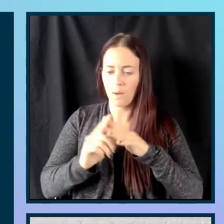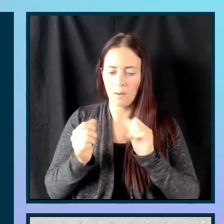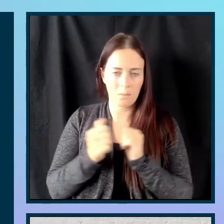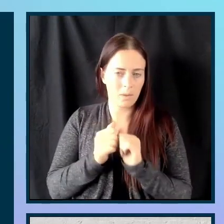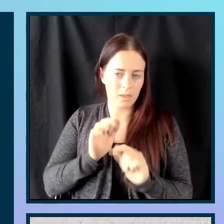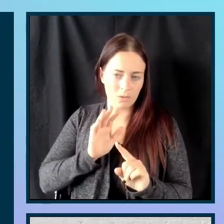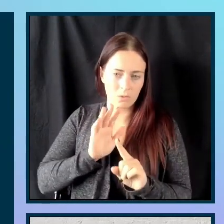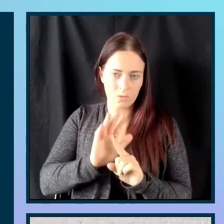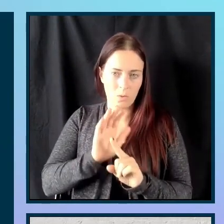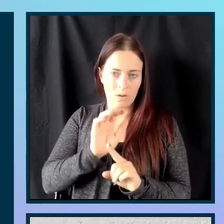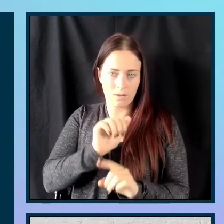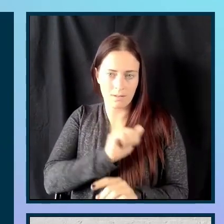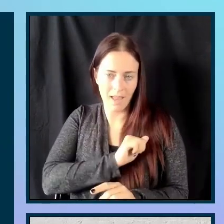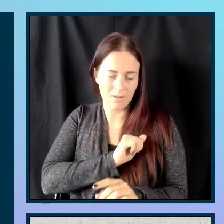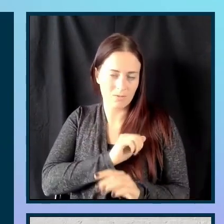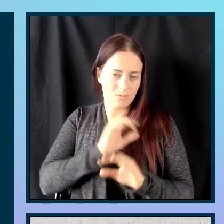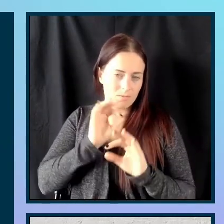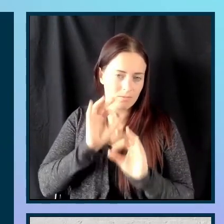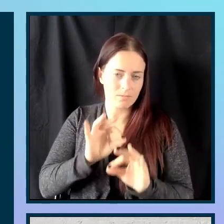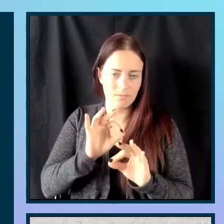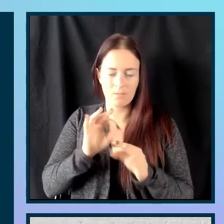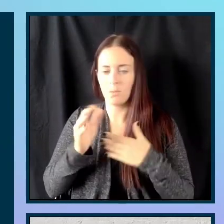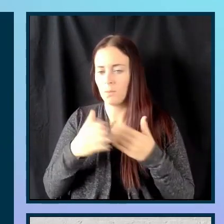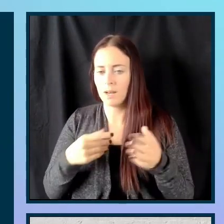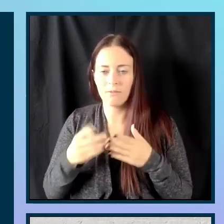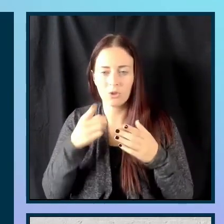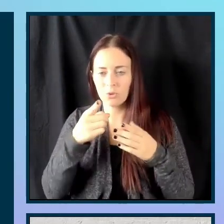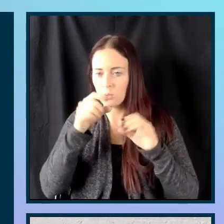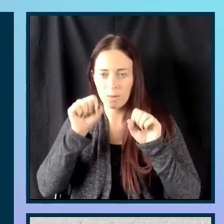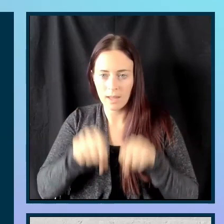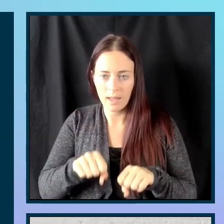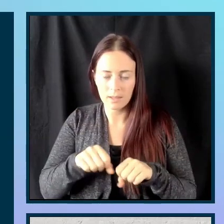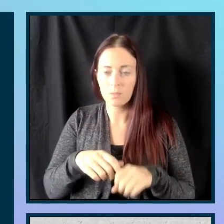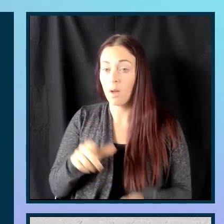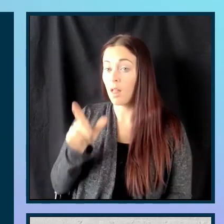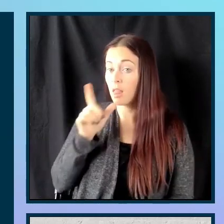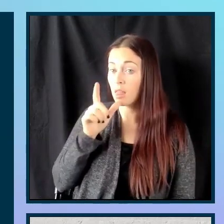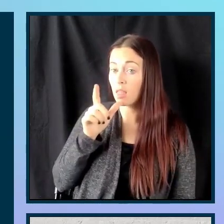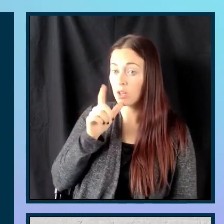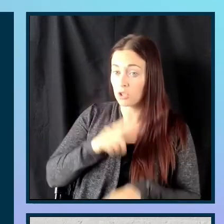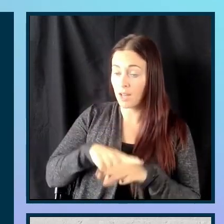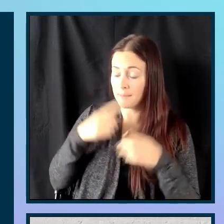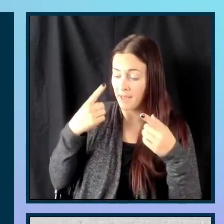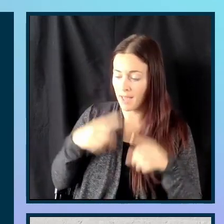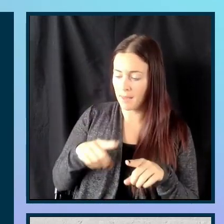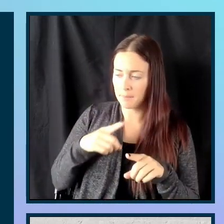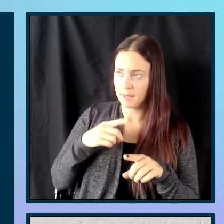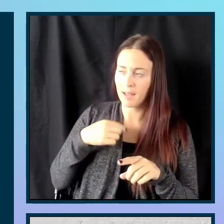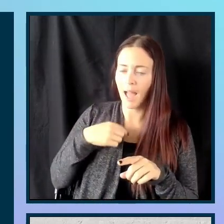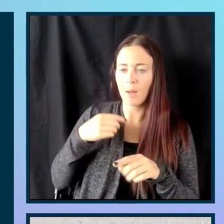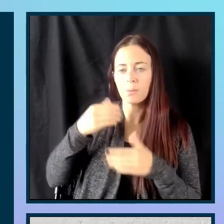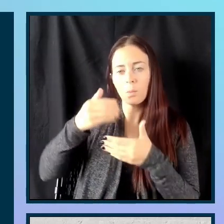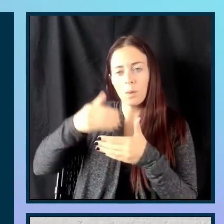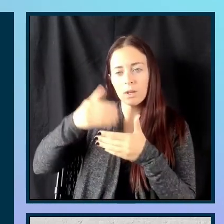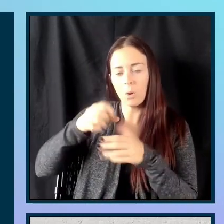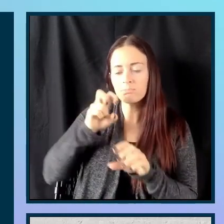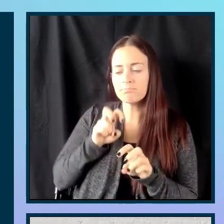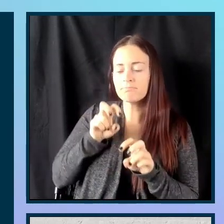It was lunchtime, on a rainy day in the bay, and I was staring out the window. I had to pull it together, quote, unquote,